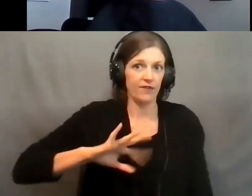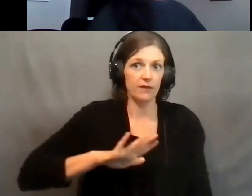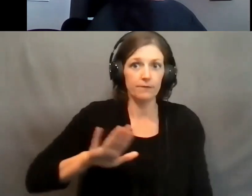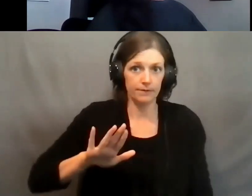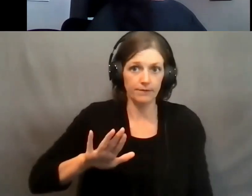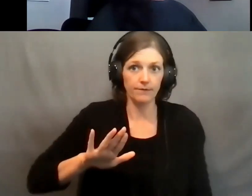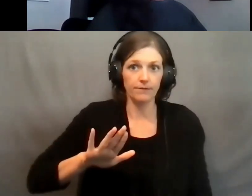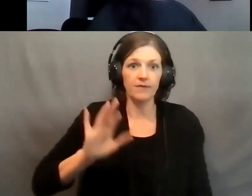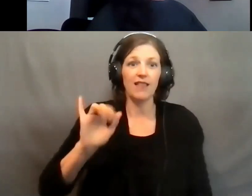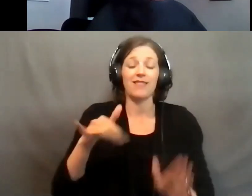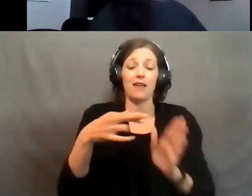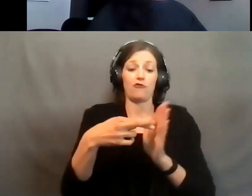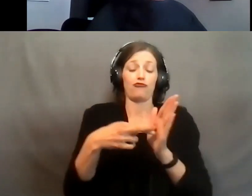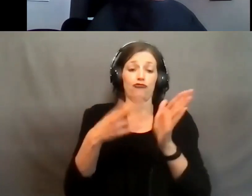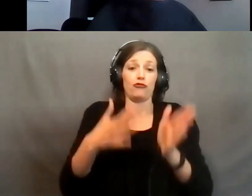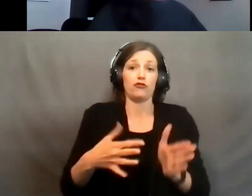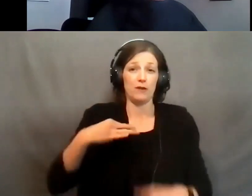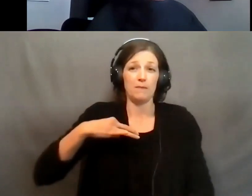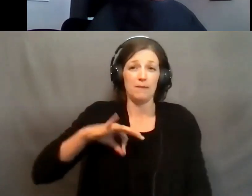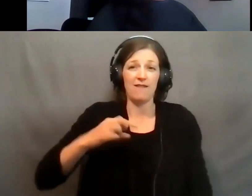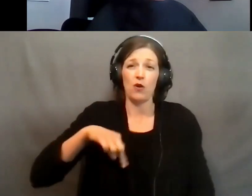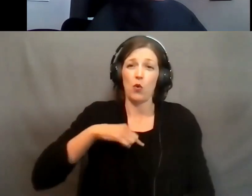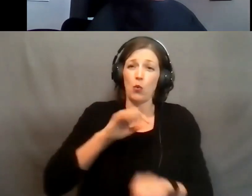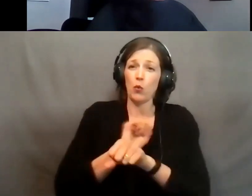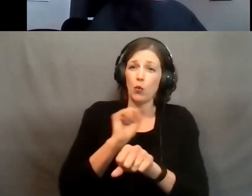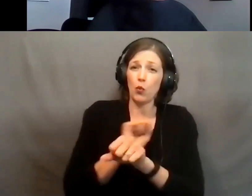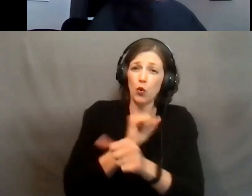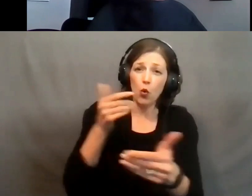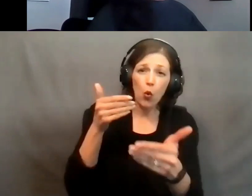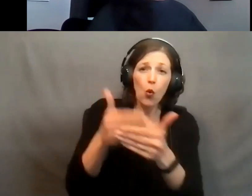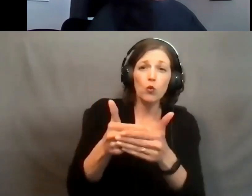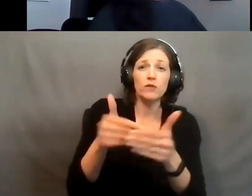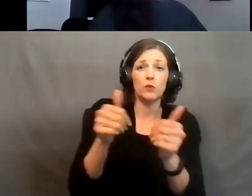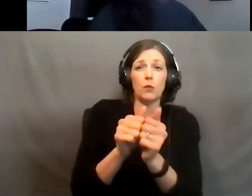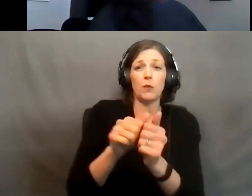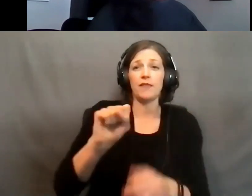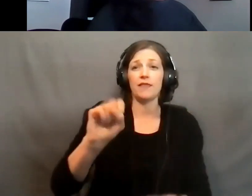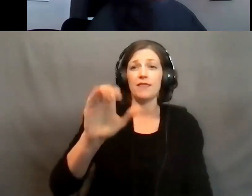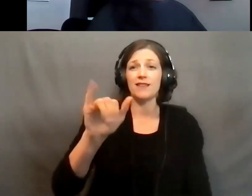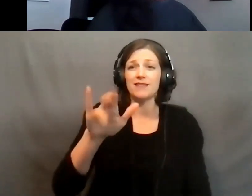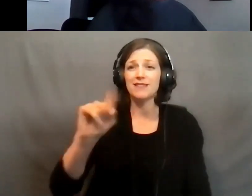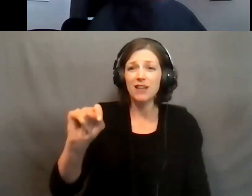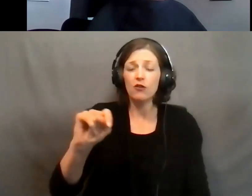13:03:45 benefit, we work closely with Scarritt to make that available